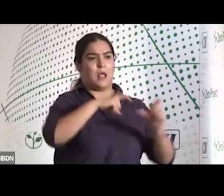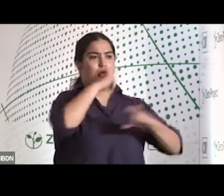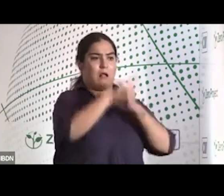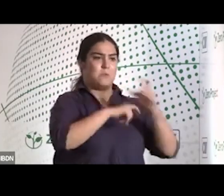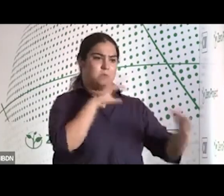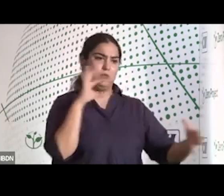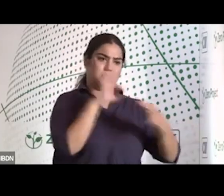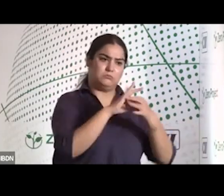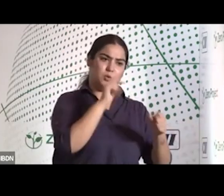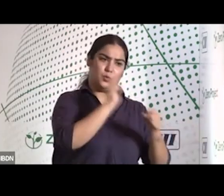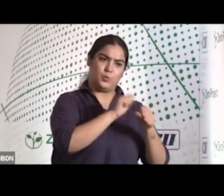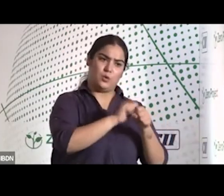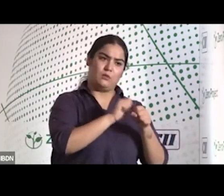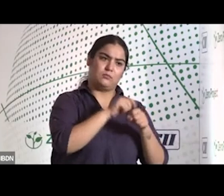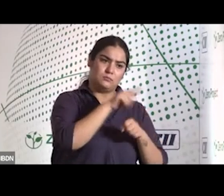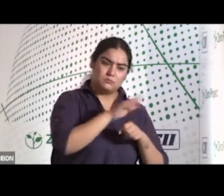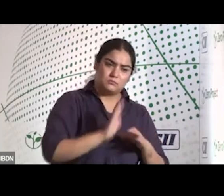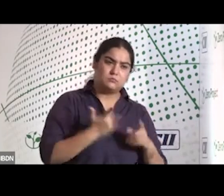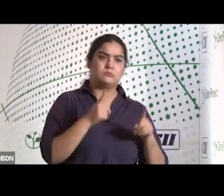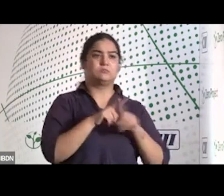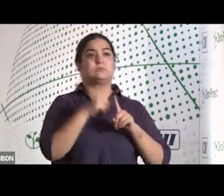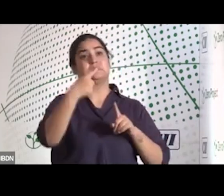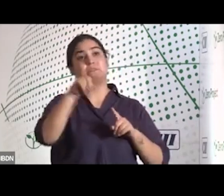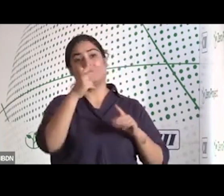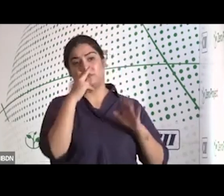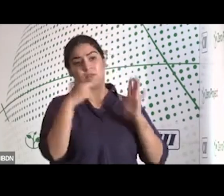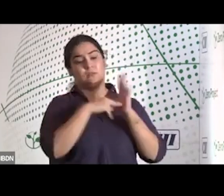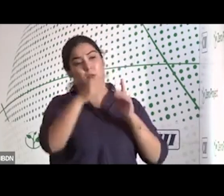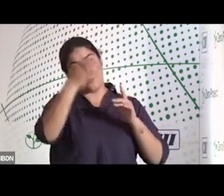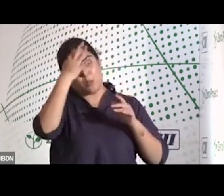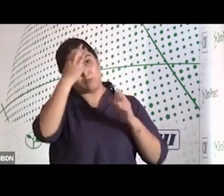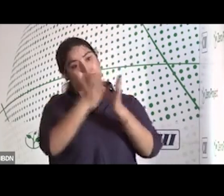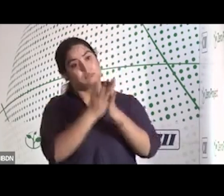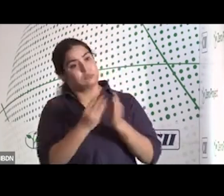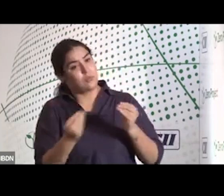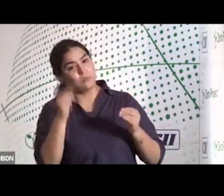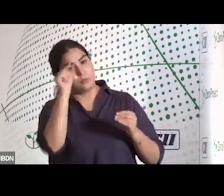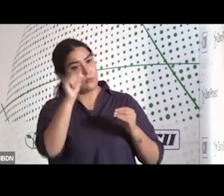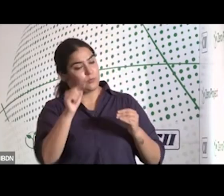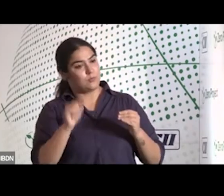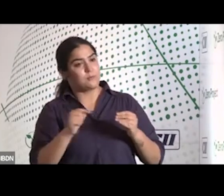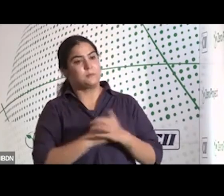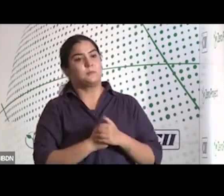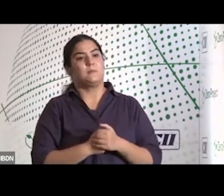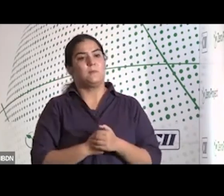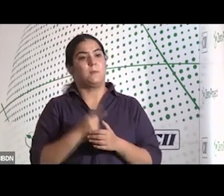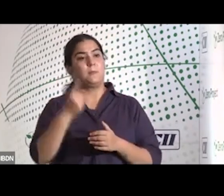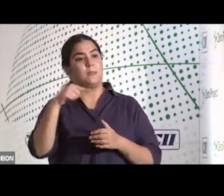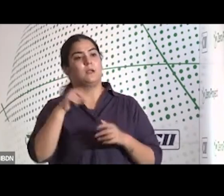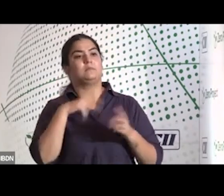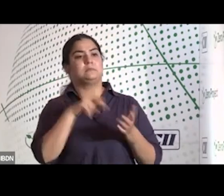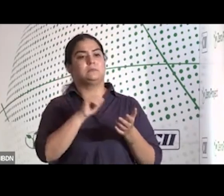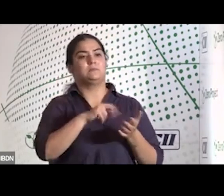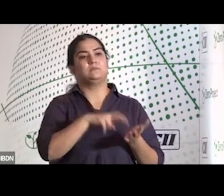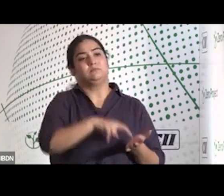with the government around even an agreement of what it's all for. But just taking a step back and saying that, you know,